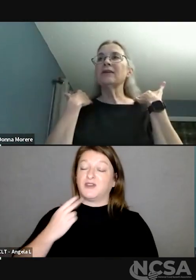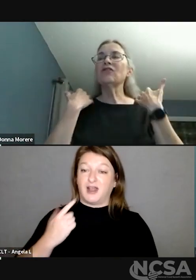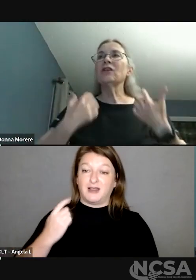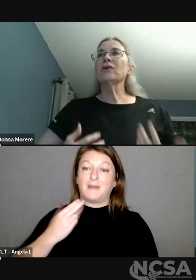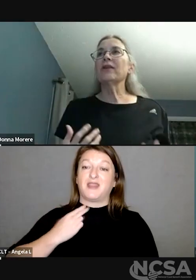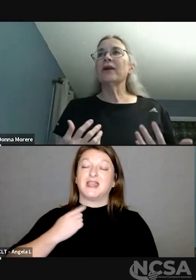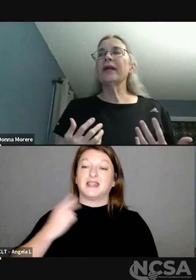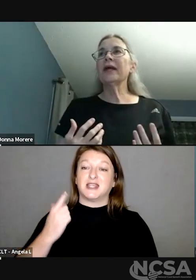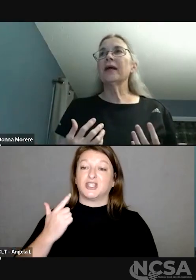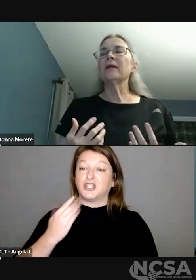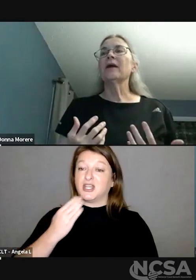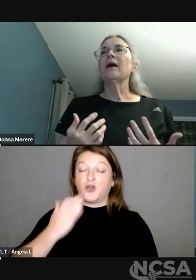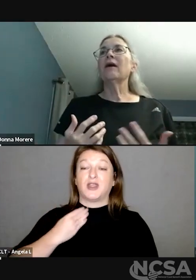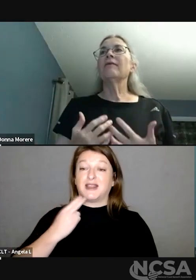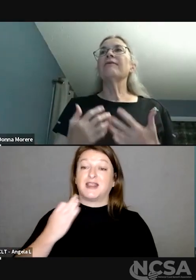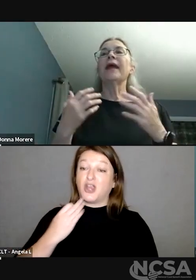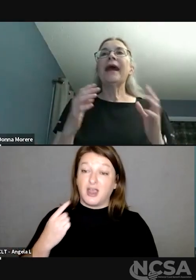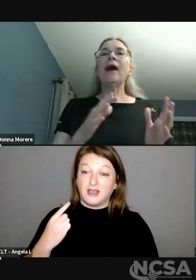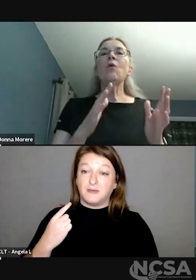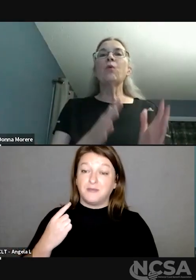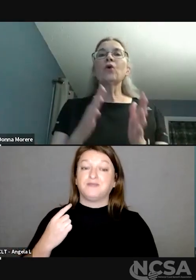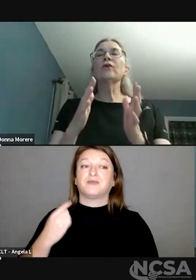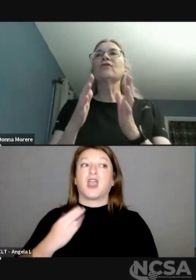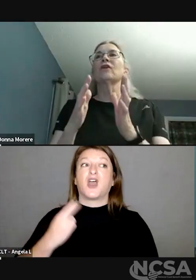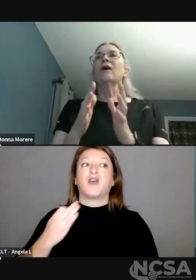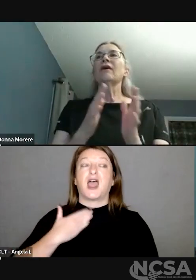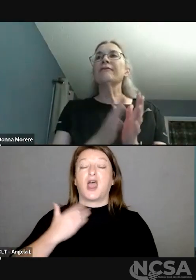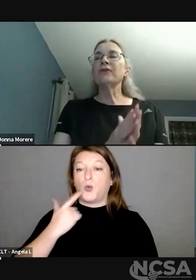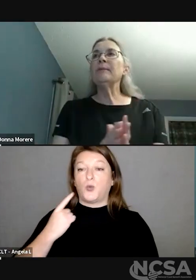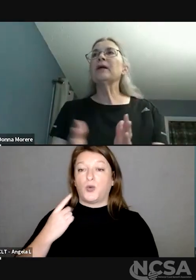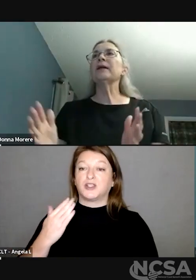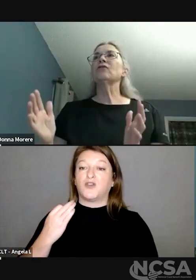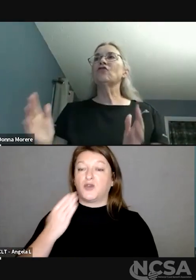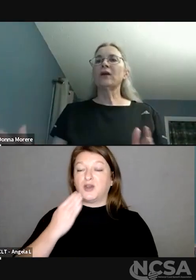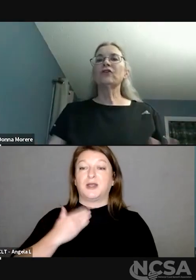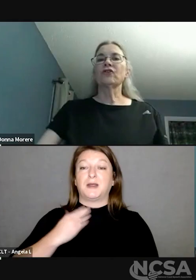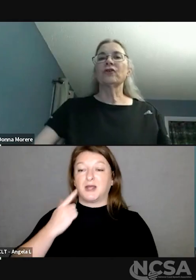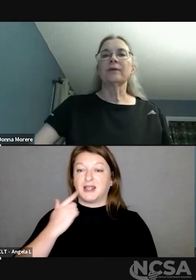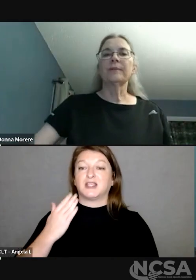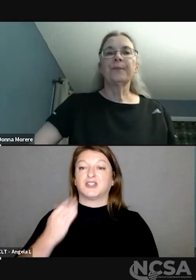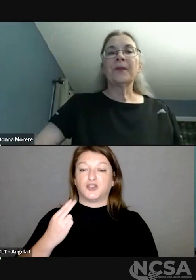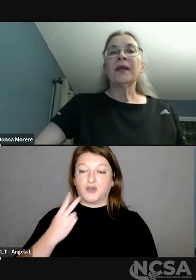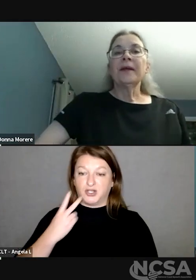dictionary in their head of how words are phonemically structured,